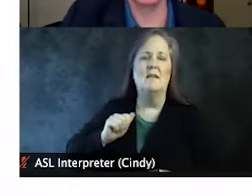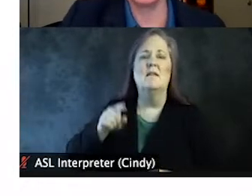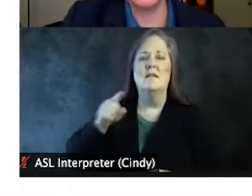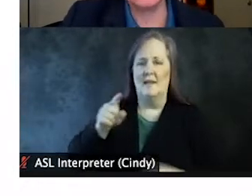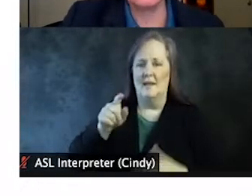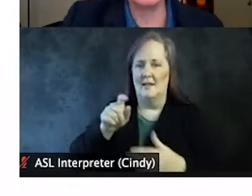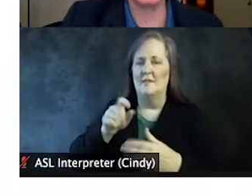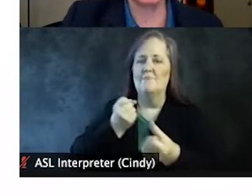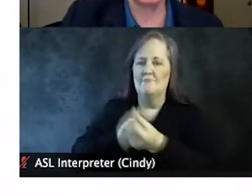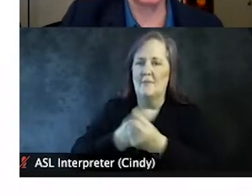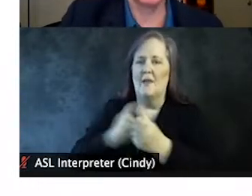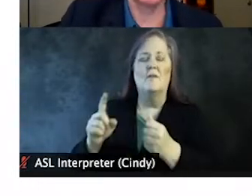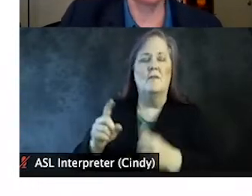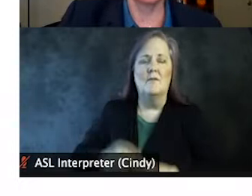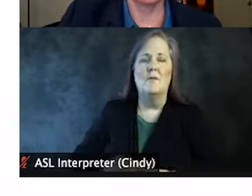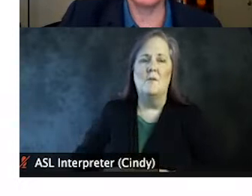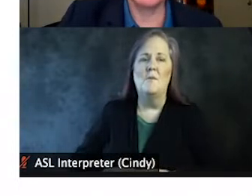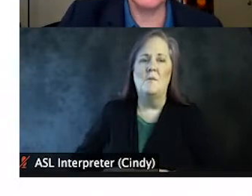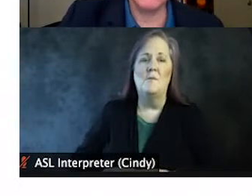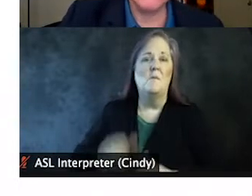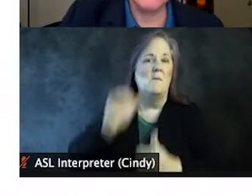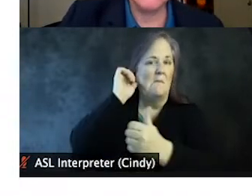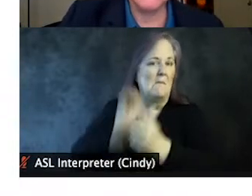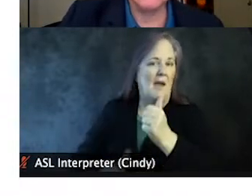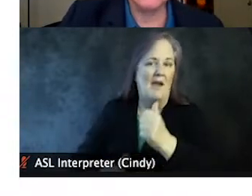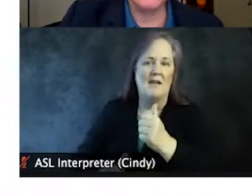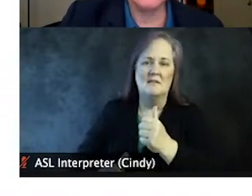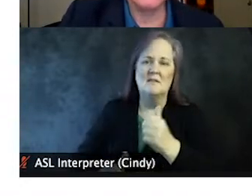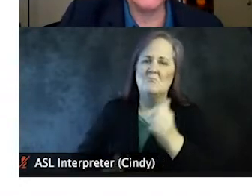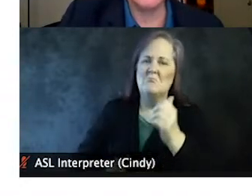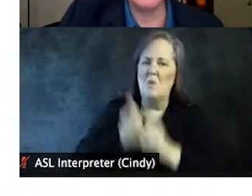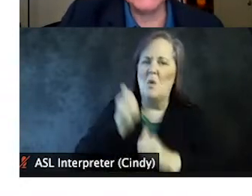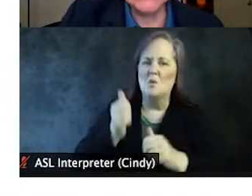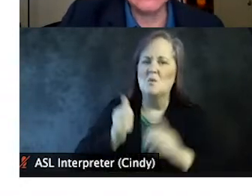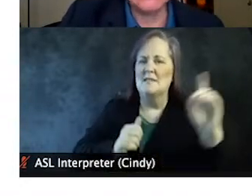Kamala Harris, some democratic legislators, Alex Padilla